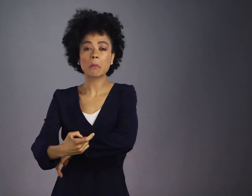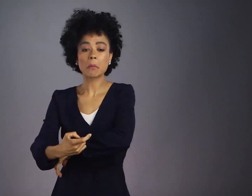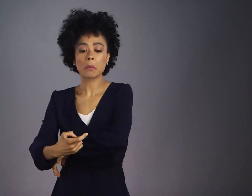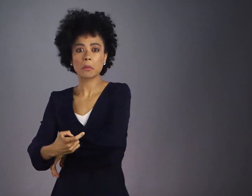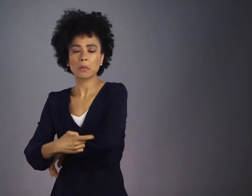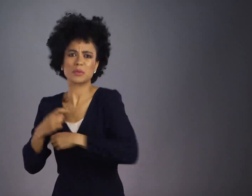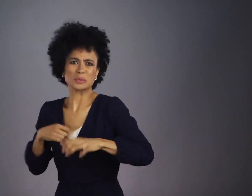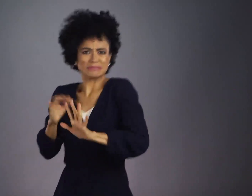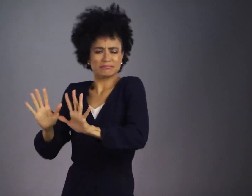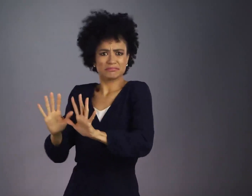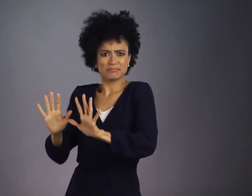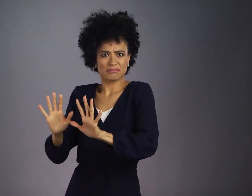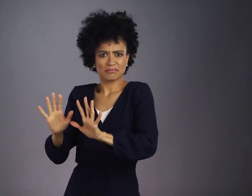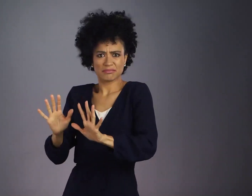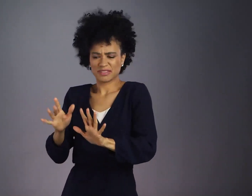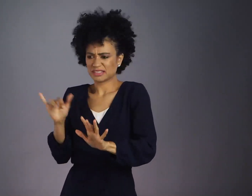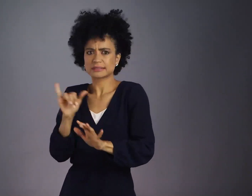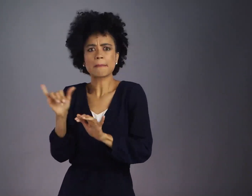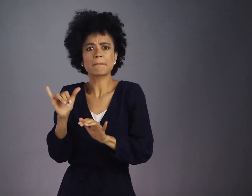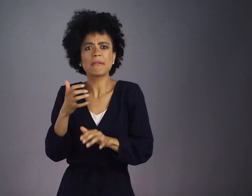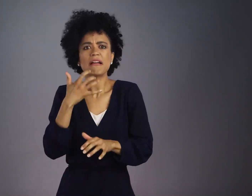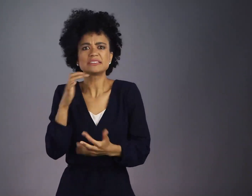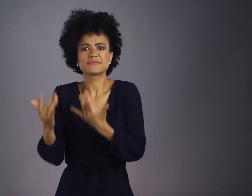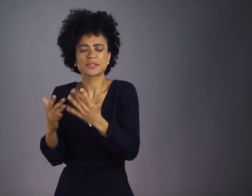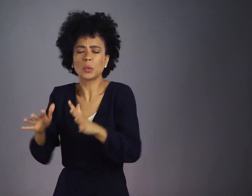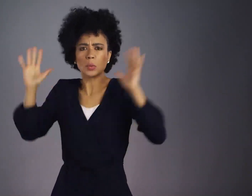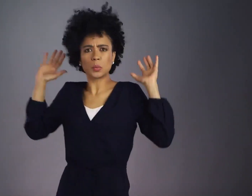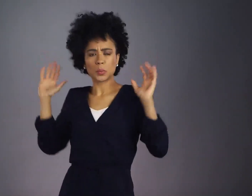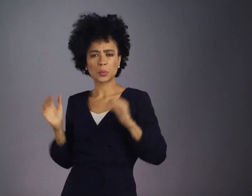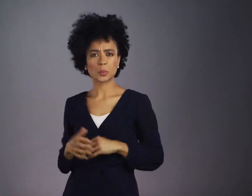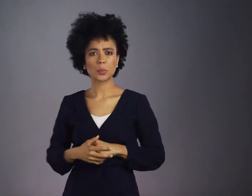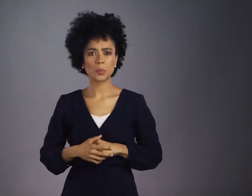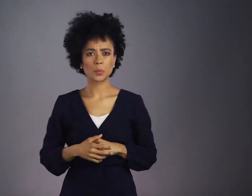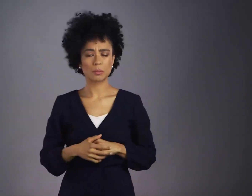If tempted, we recoil from it as from a hot ﬂame.